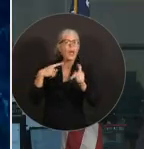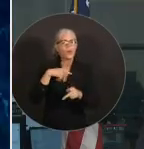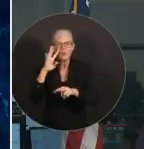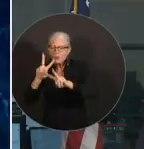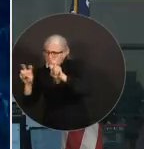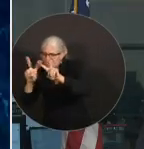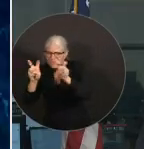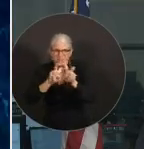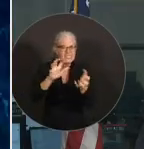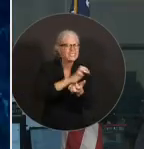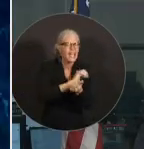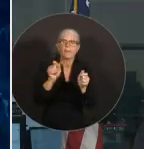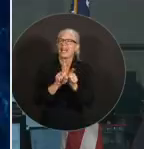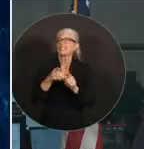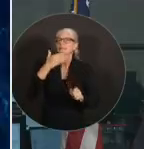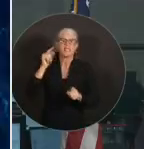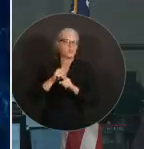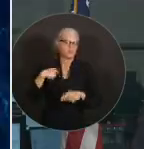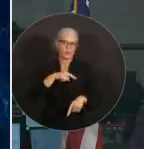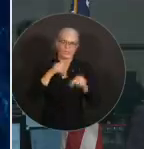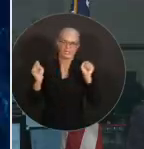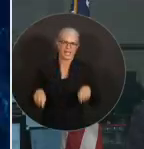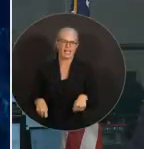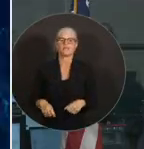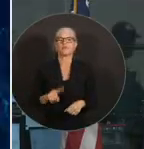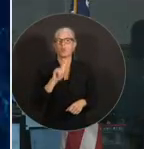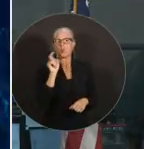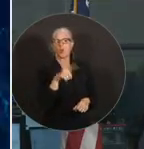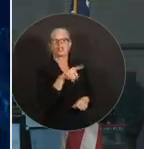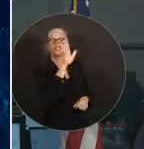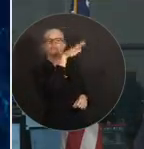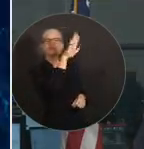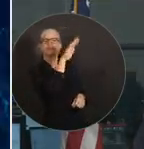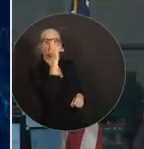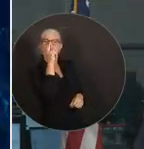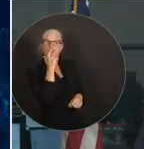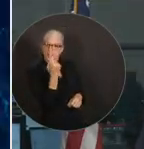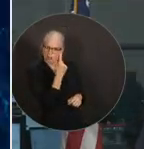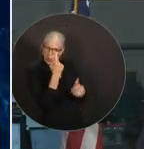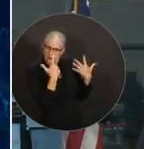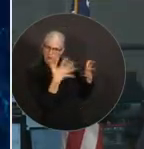AGAIN AND WILL A LOT WILL MITIGATE DAMAGE AS BEST WE CAN.